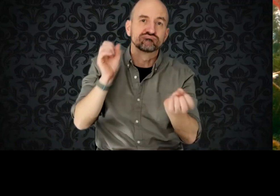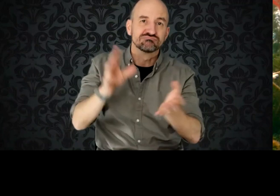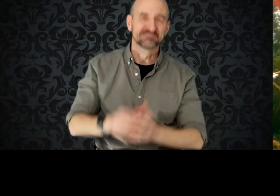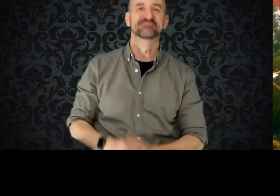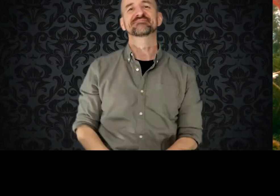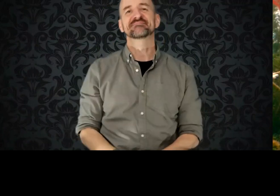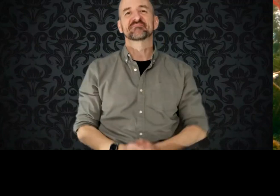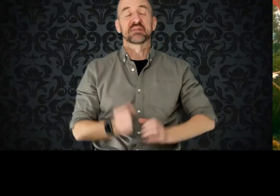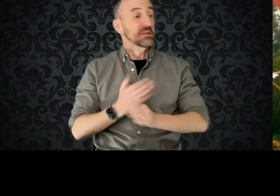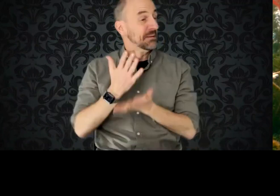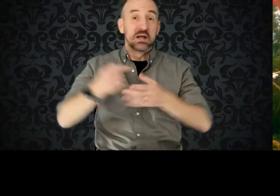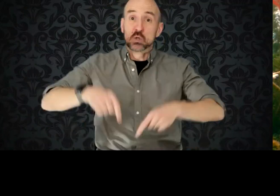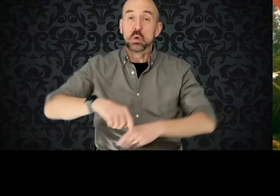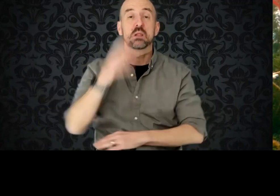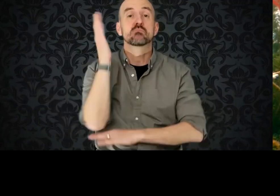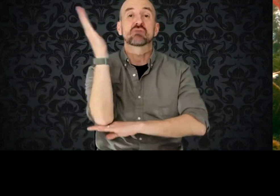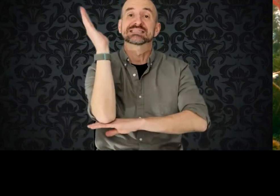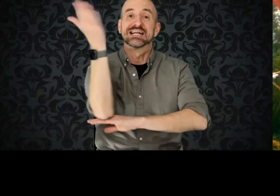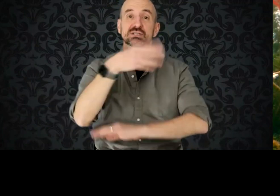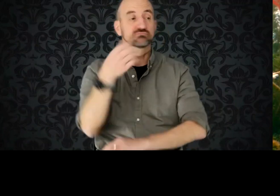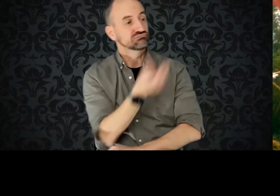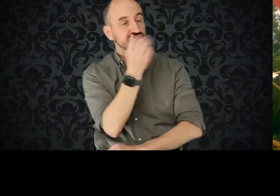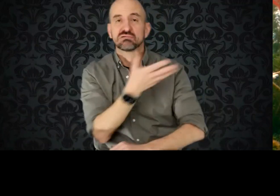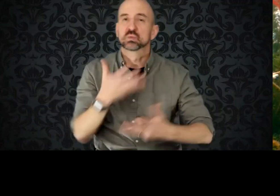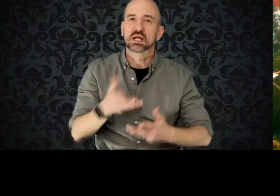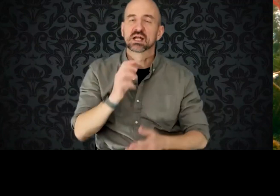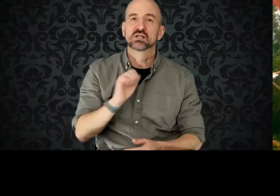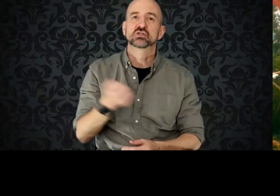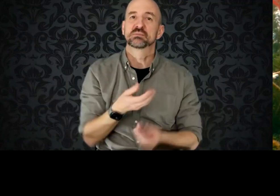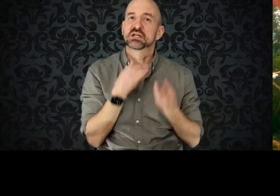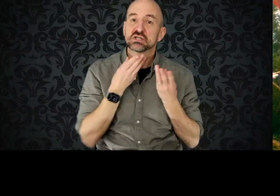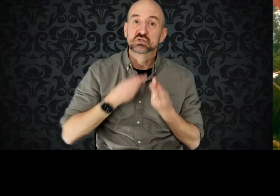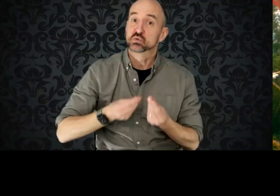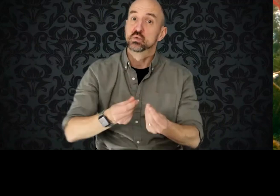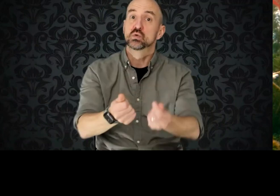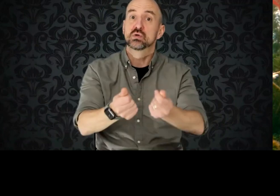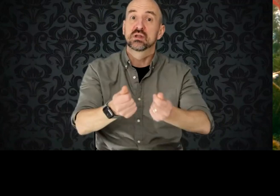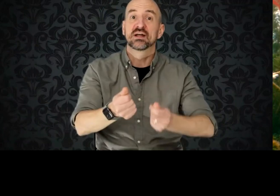by the fabulous Mark Lane. I thank you goes out to all of our presenters for taking